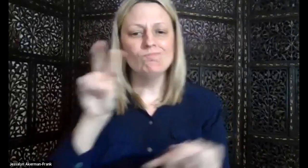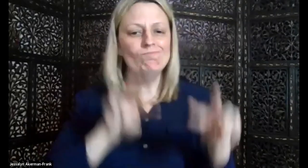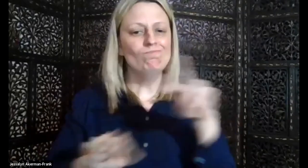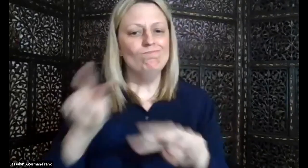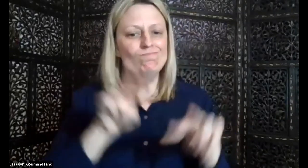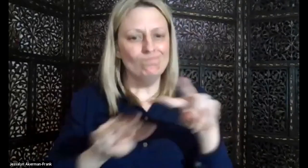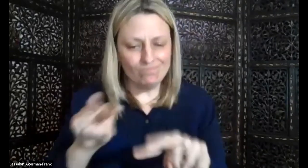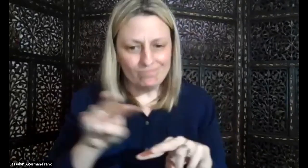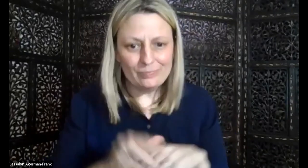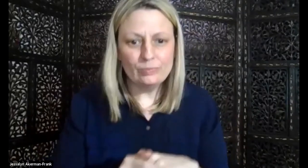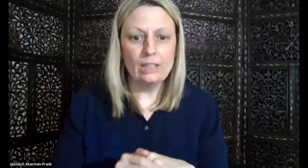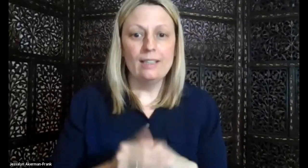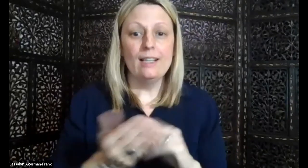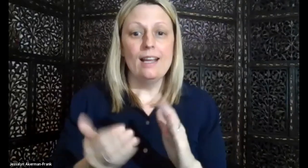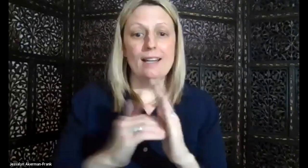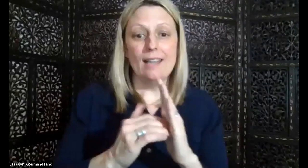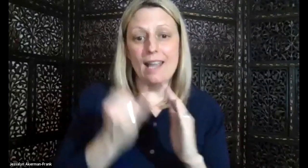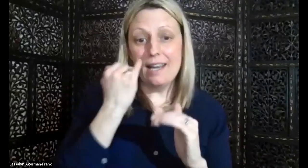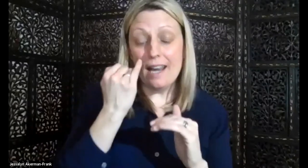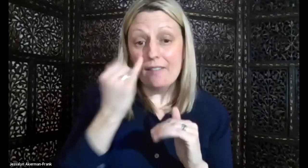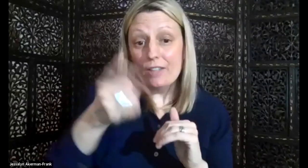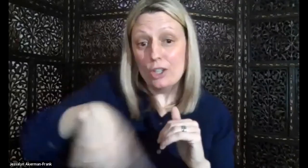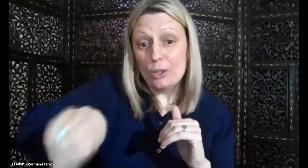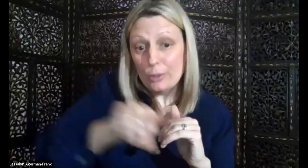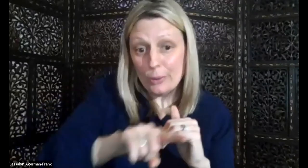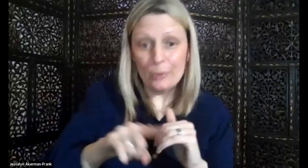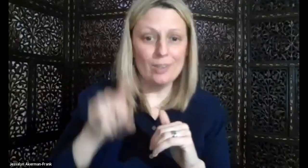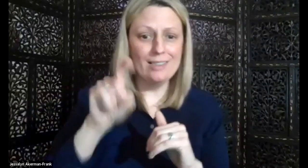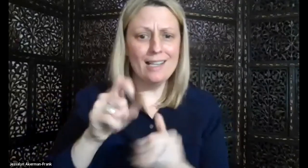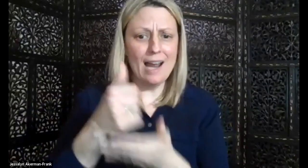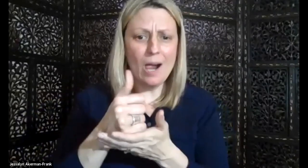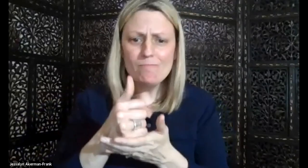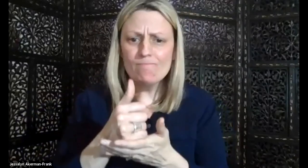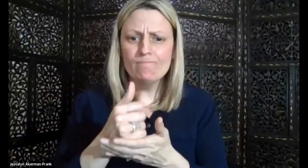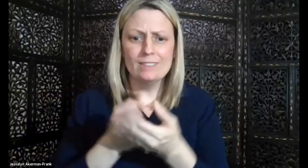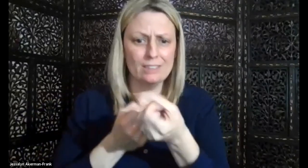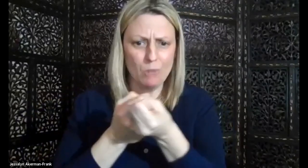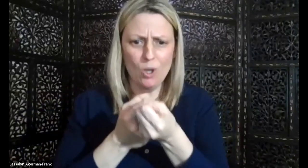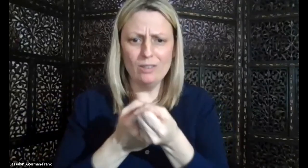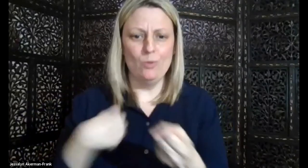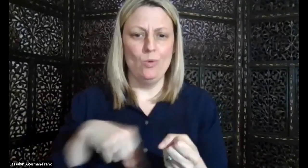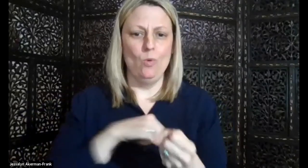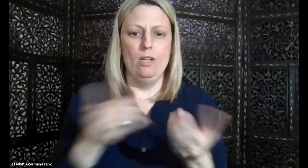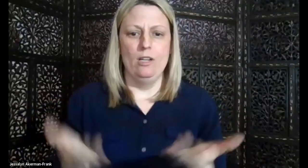in your day. Enjoy your time and spend it with -- this is also